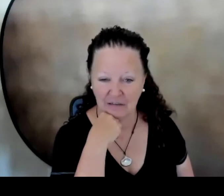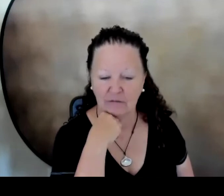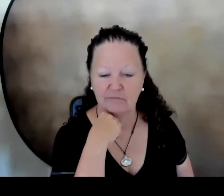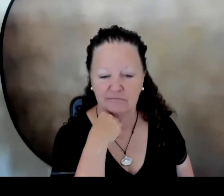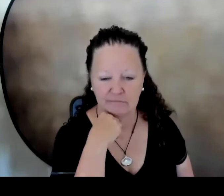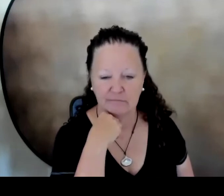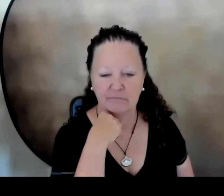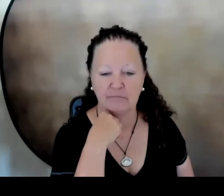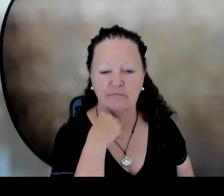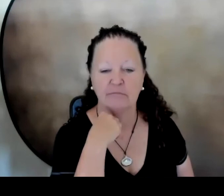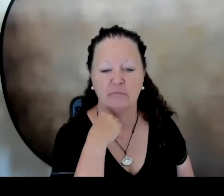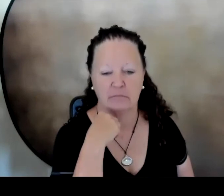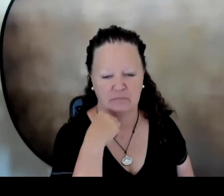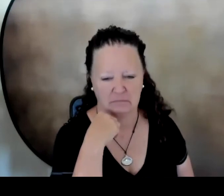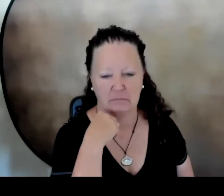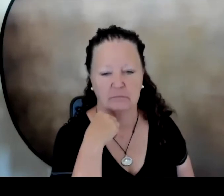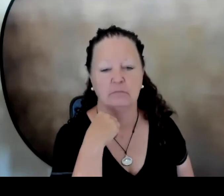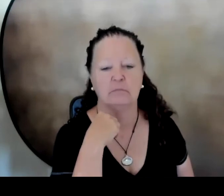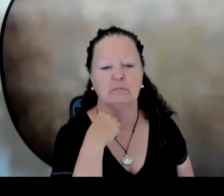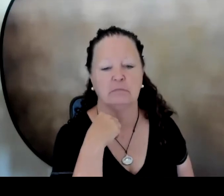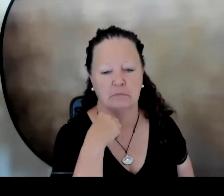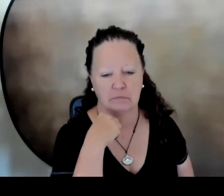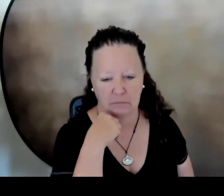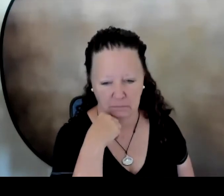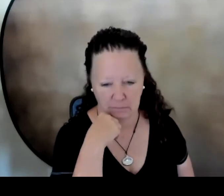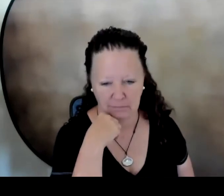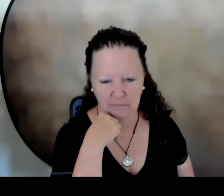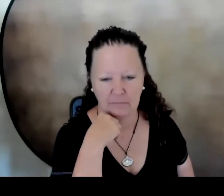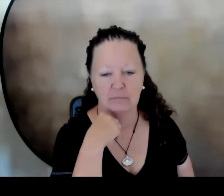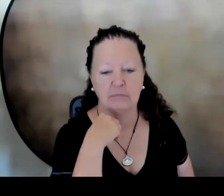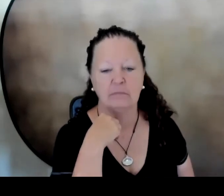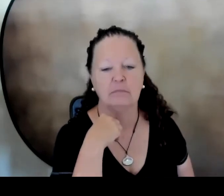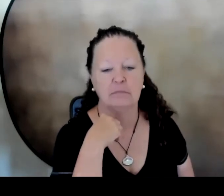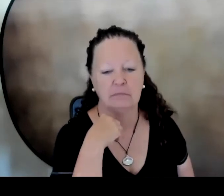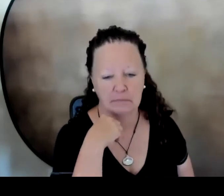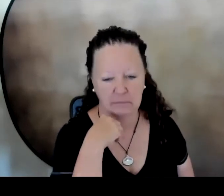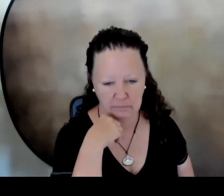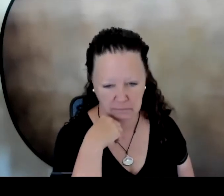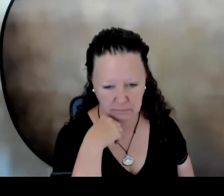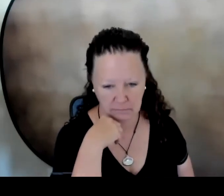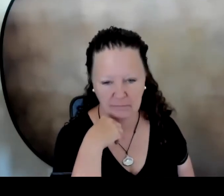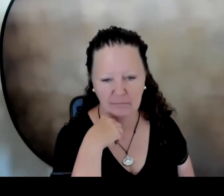don't have enough space to shine. And you just can't taste the vegetables as much, which is unfortunate.